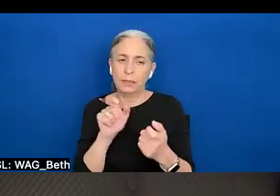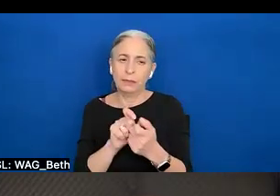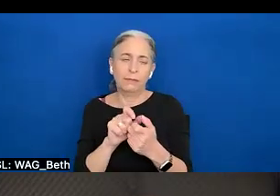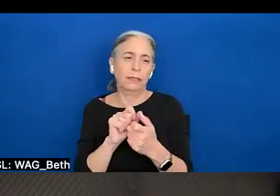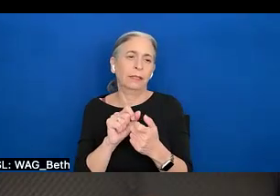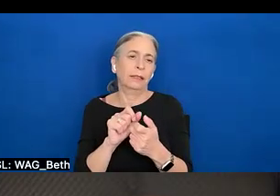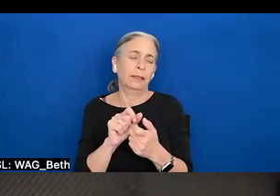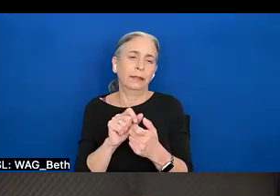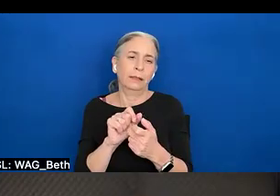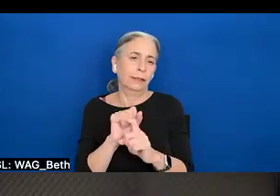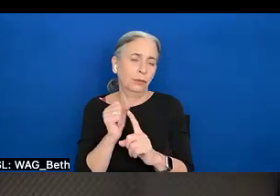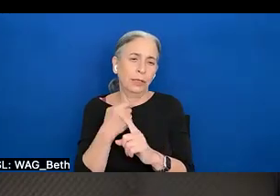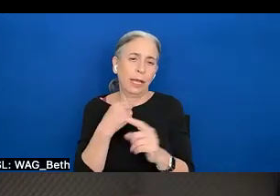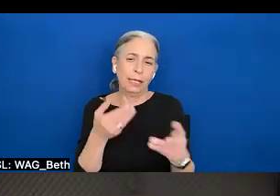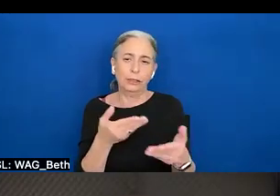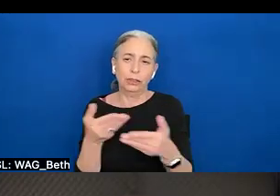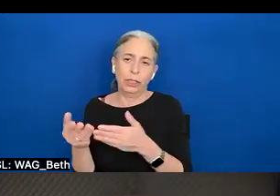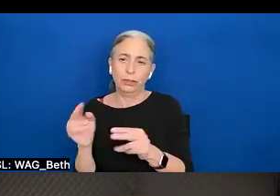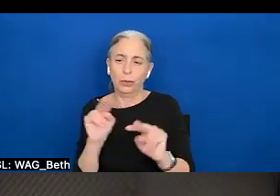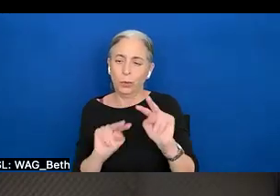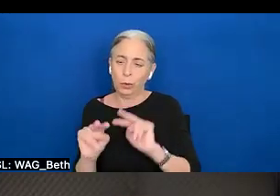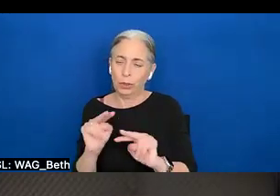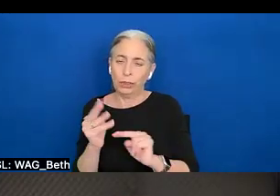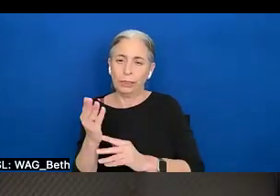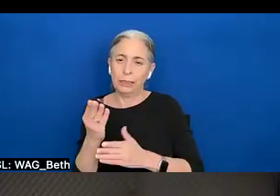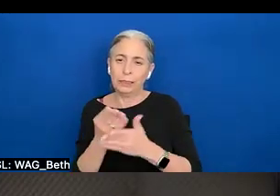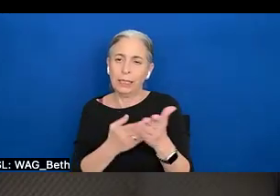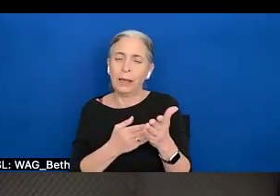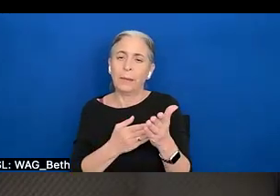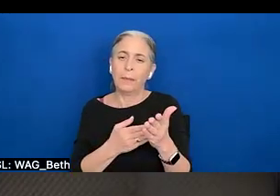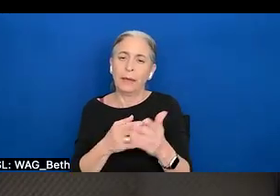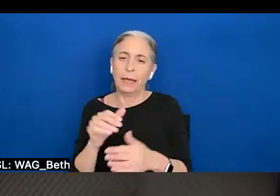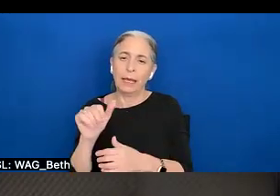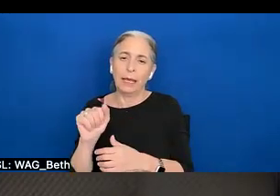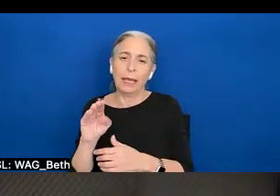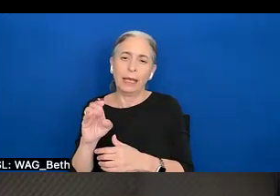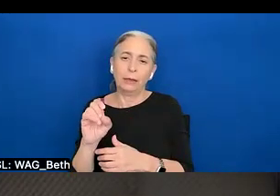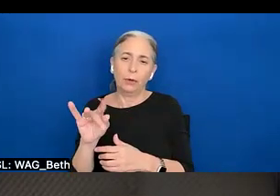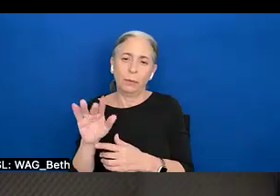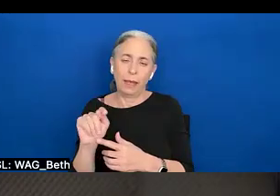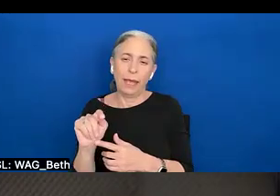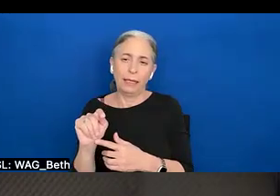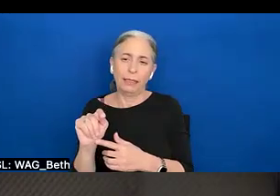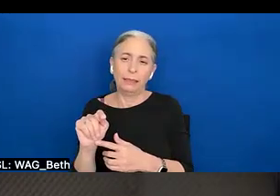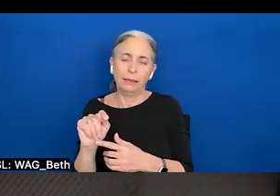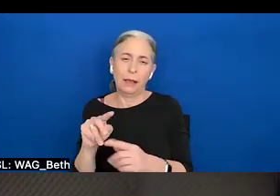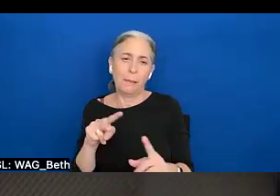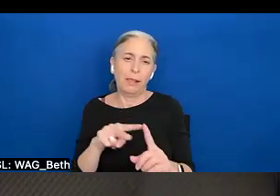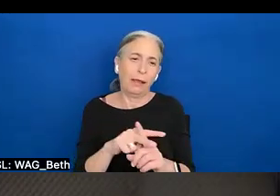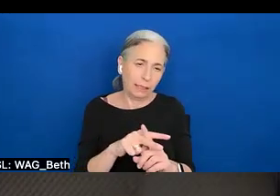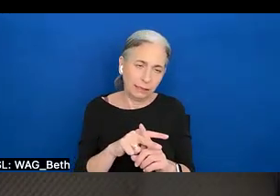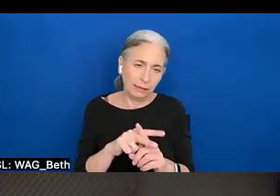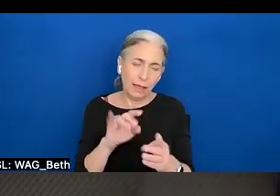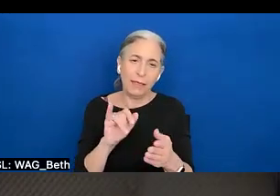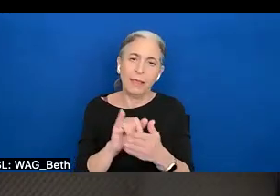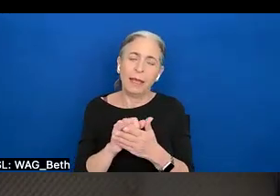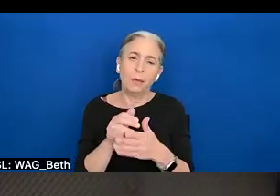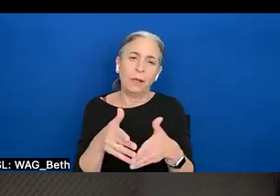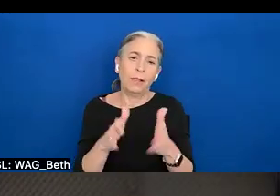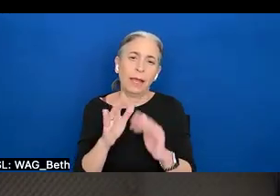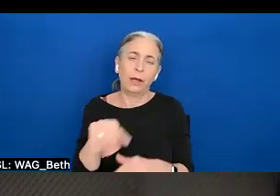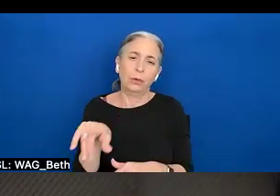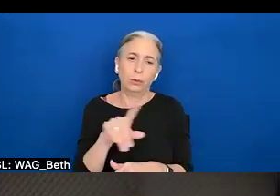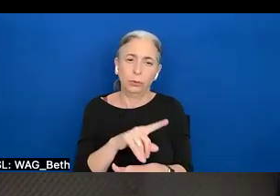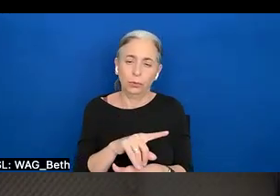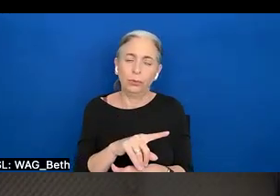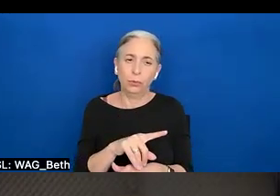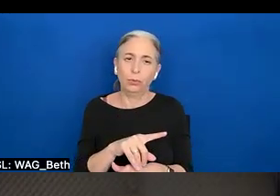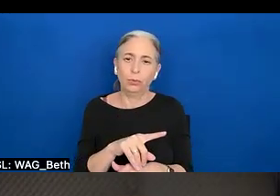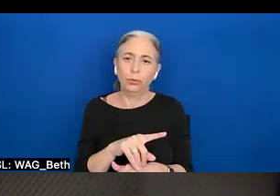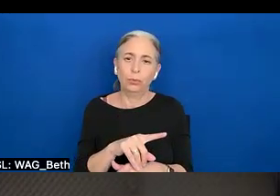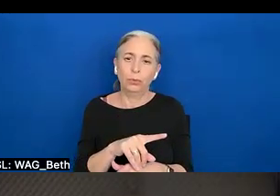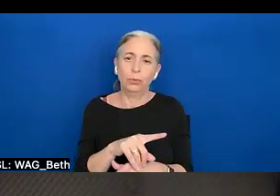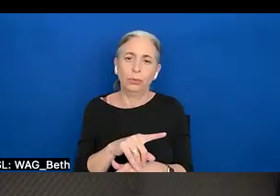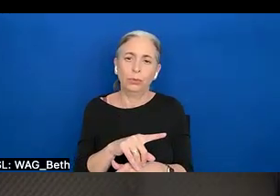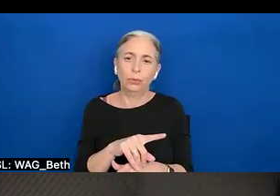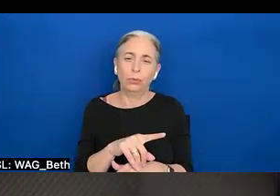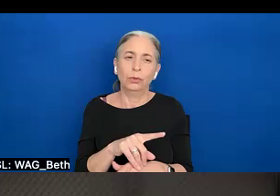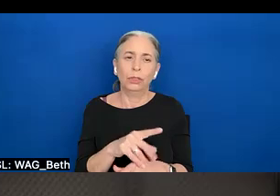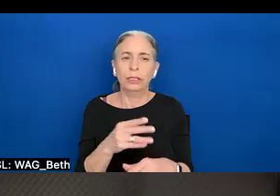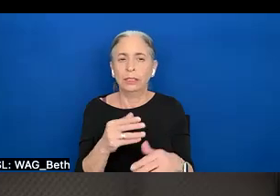So I suggest you have a look at some Acrobat plug-ins